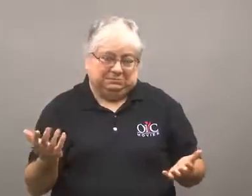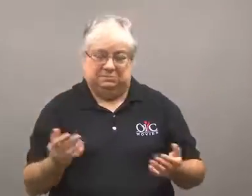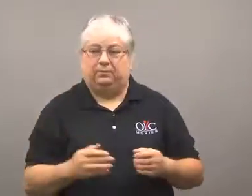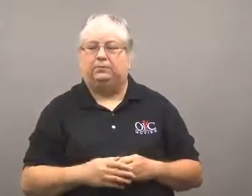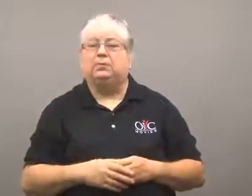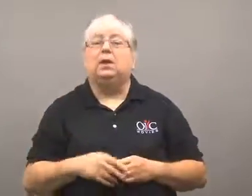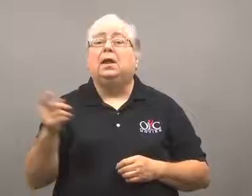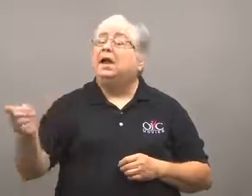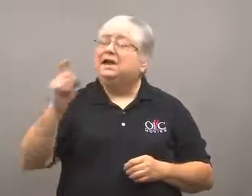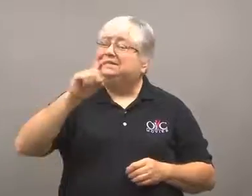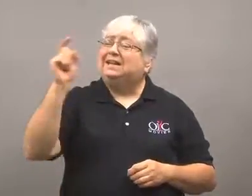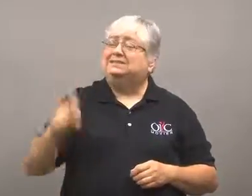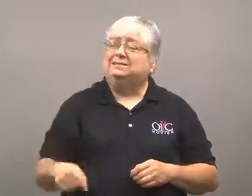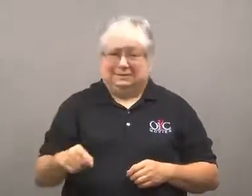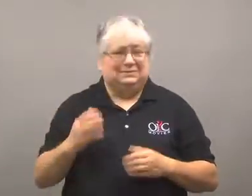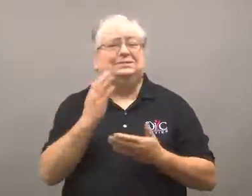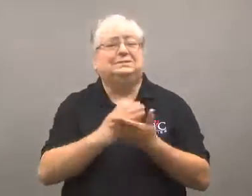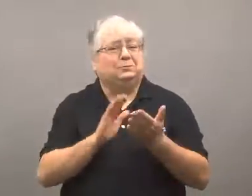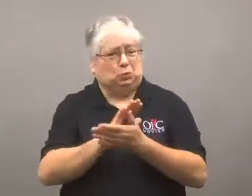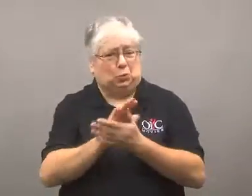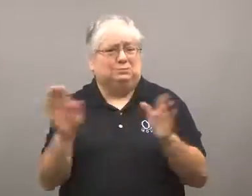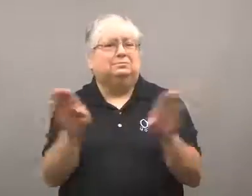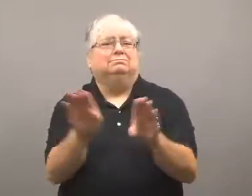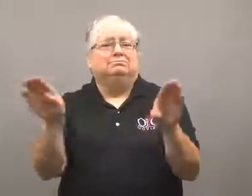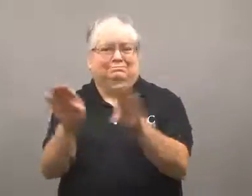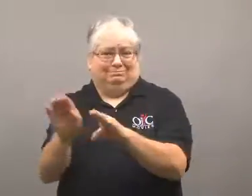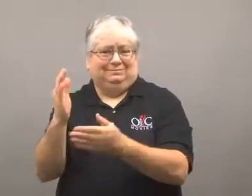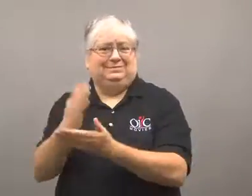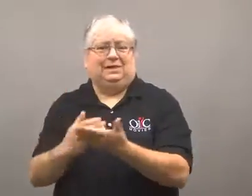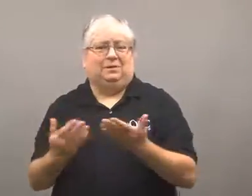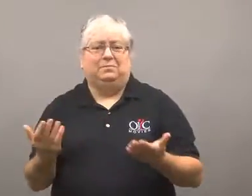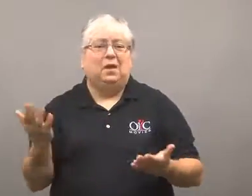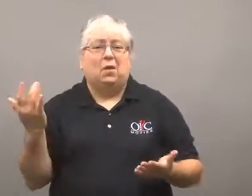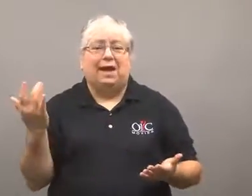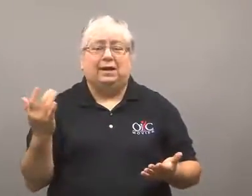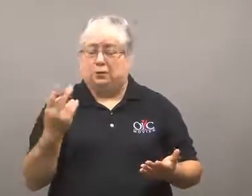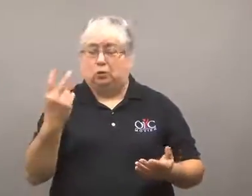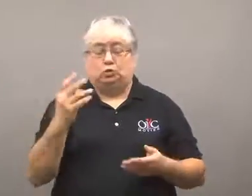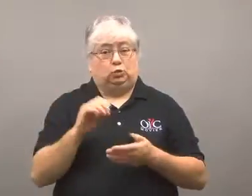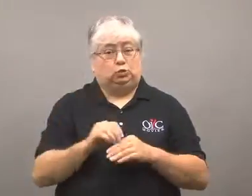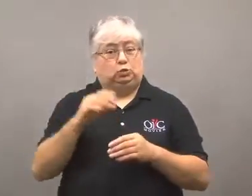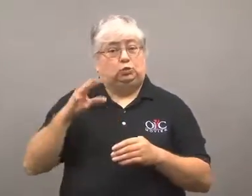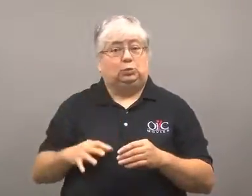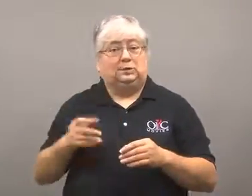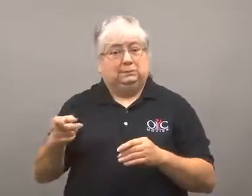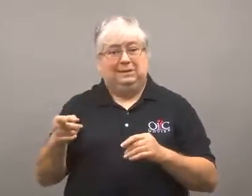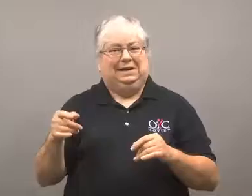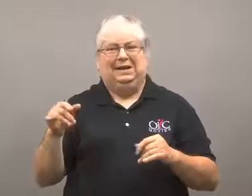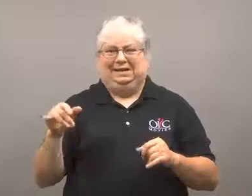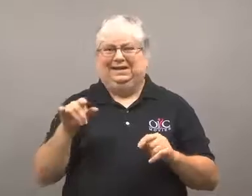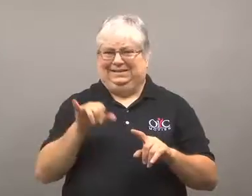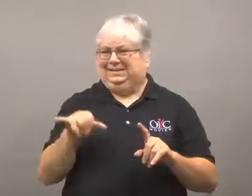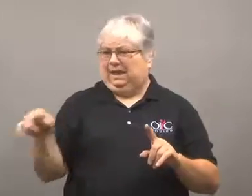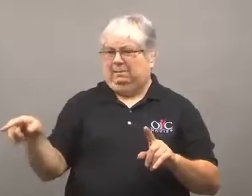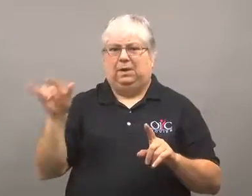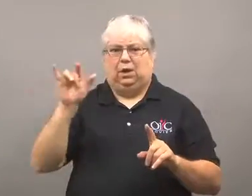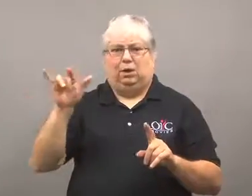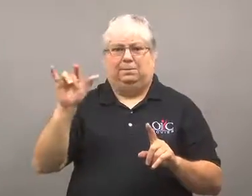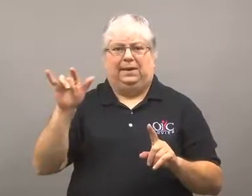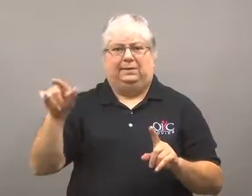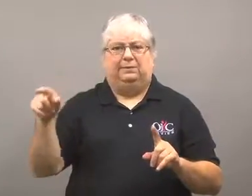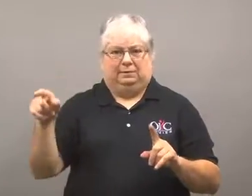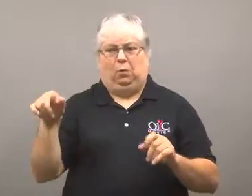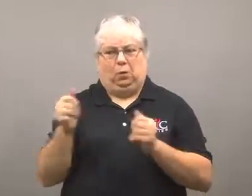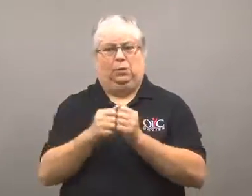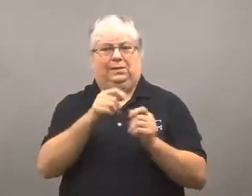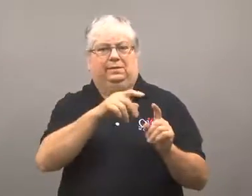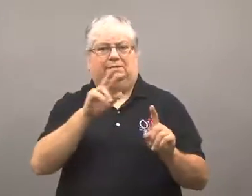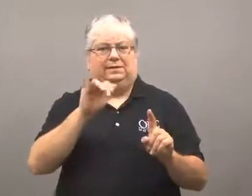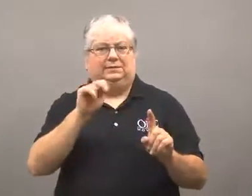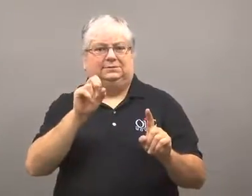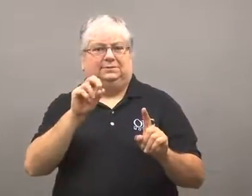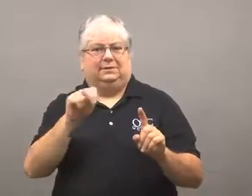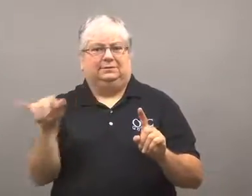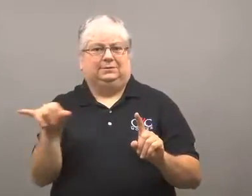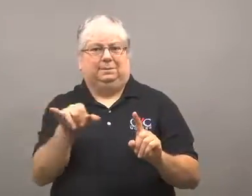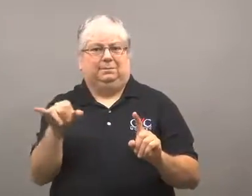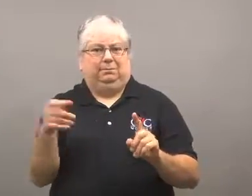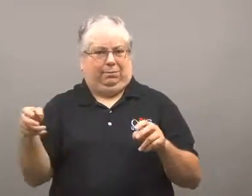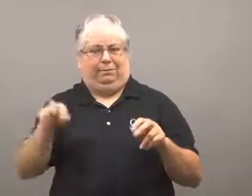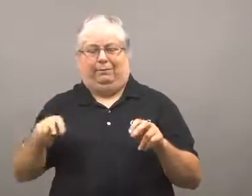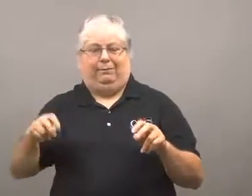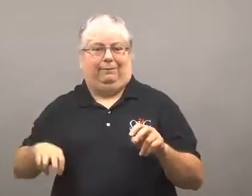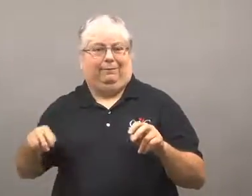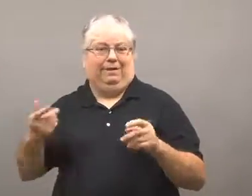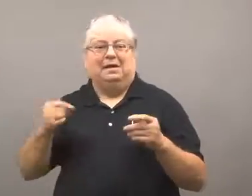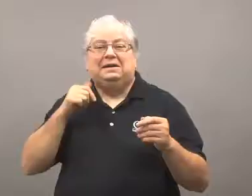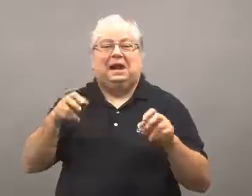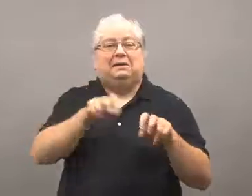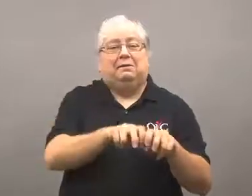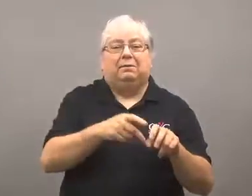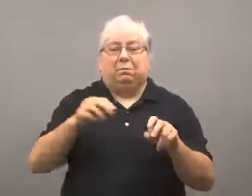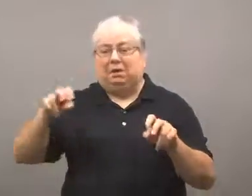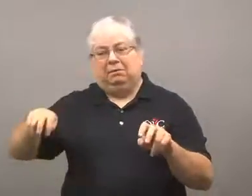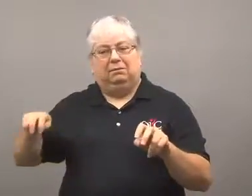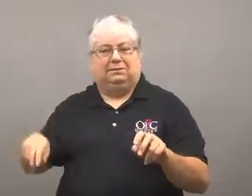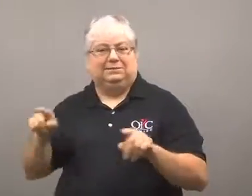Some schools closed in Texas because 2 students were on the plane with Vinson.